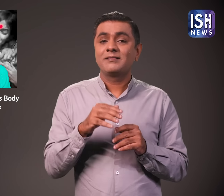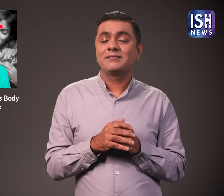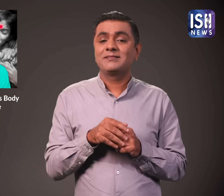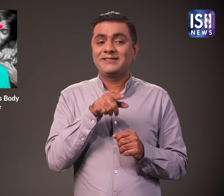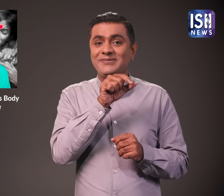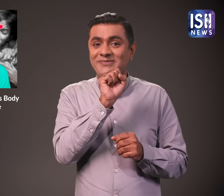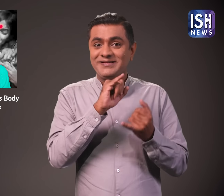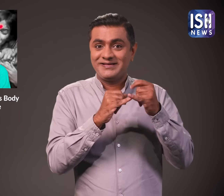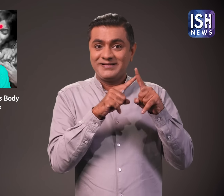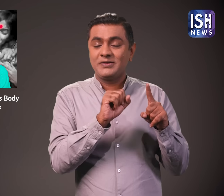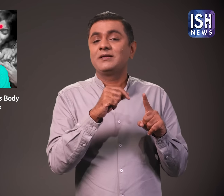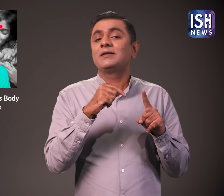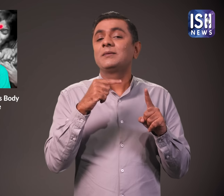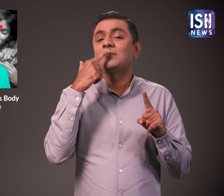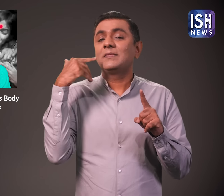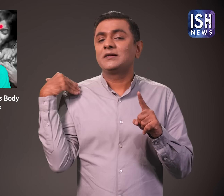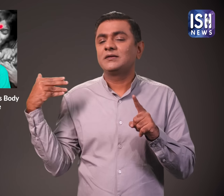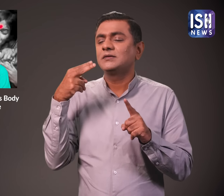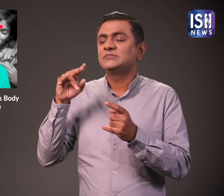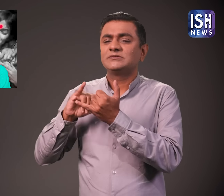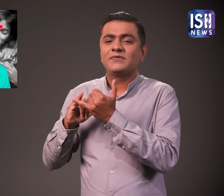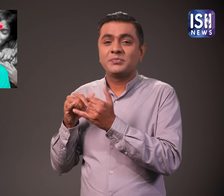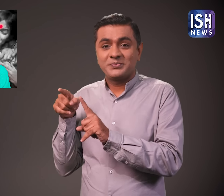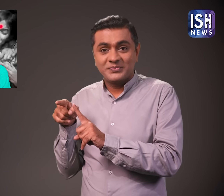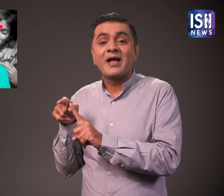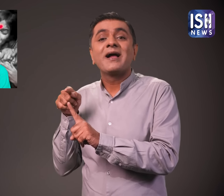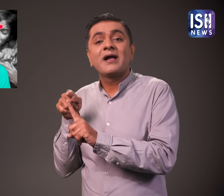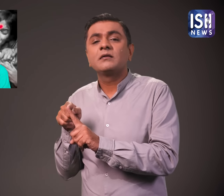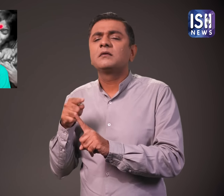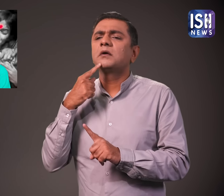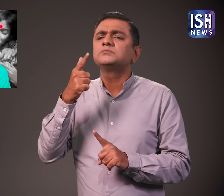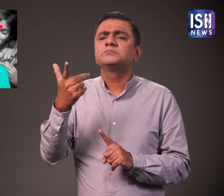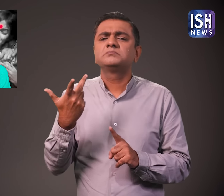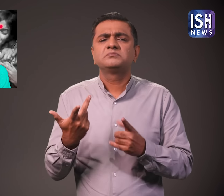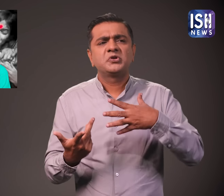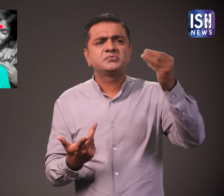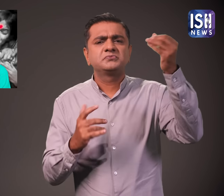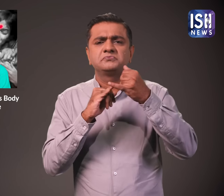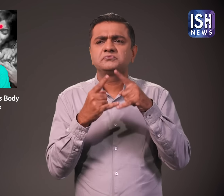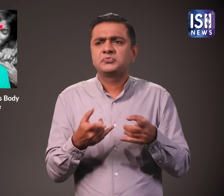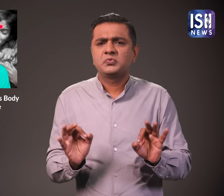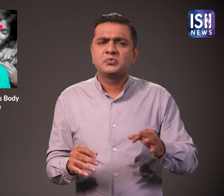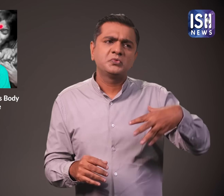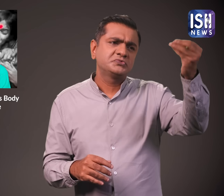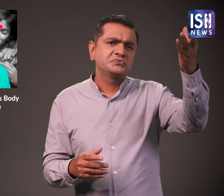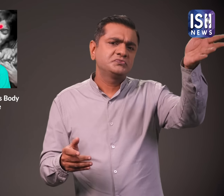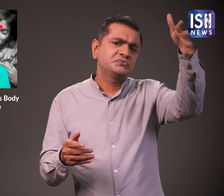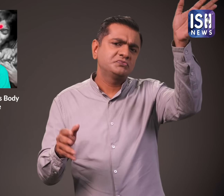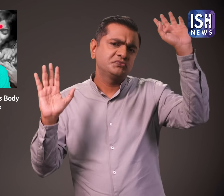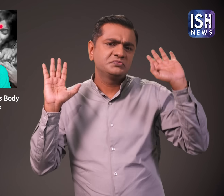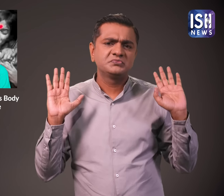Saksham’s brother Shivam told Himesh that Saksham was not at home,